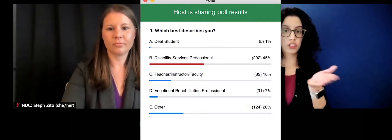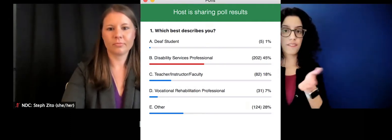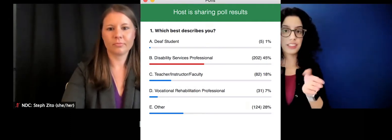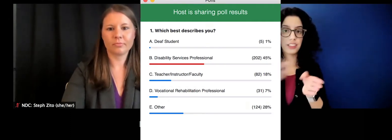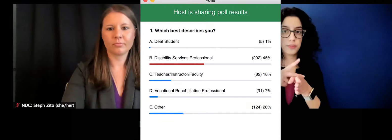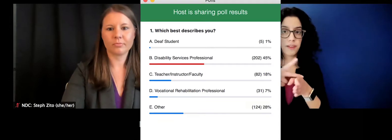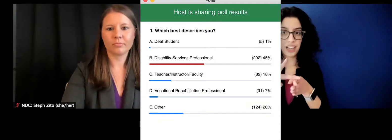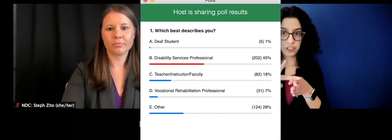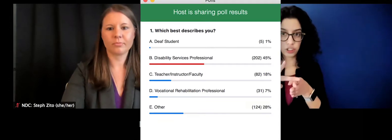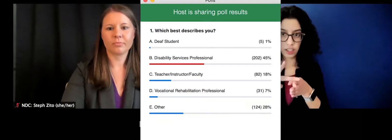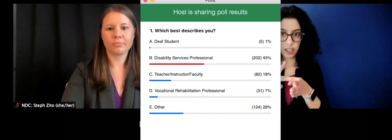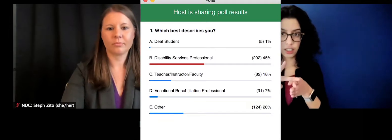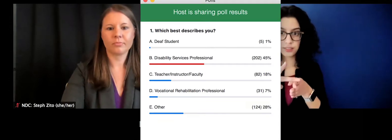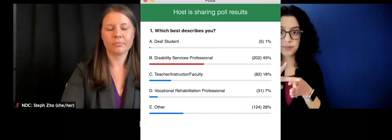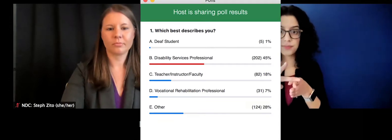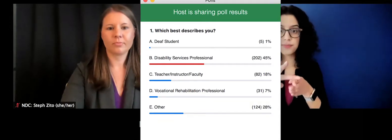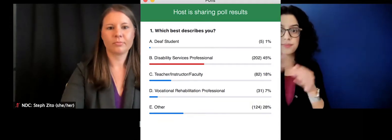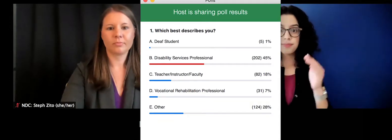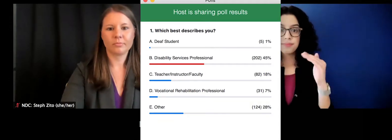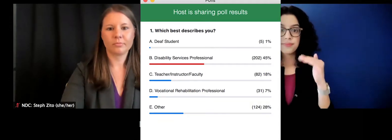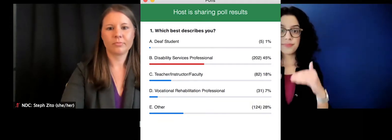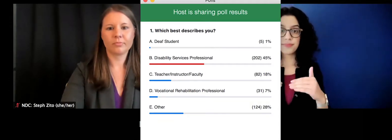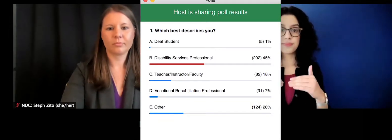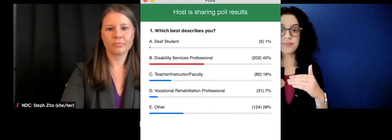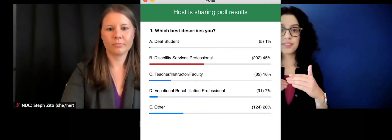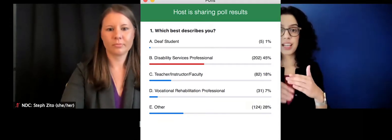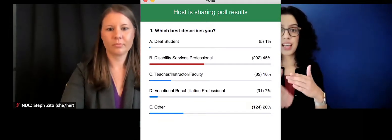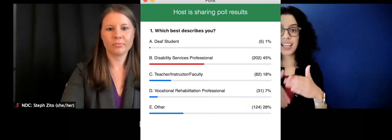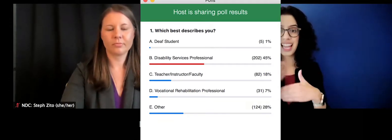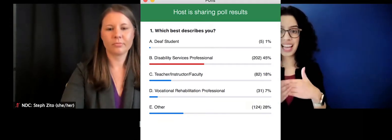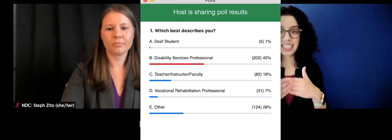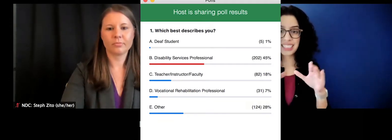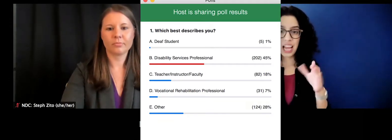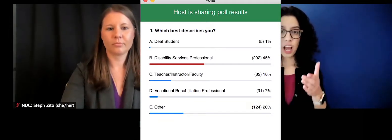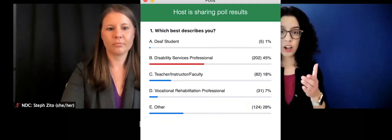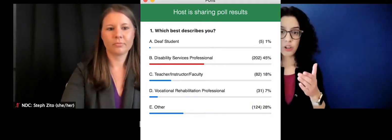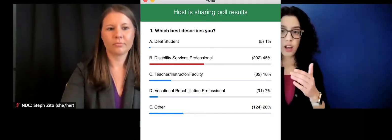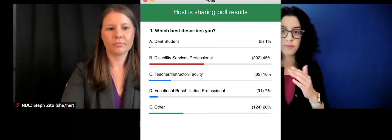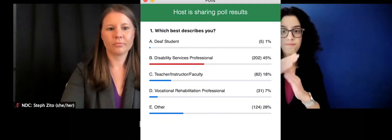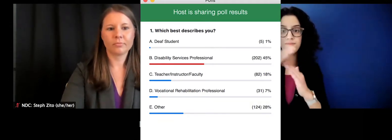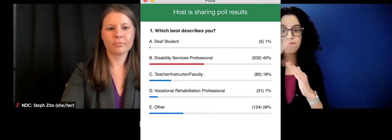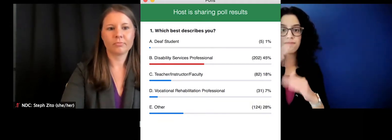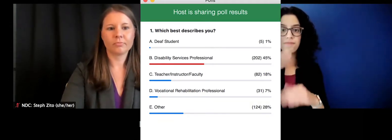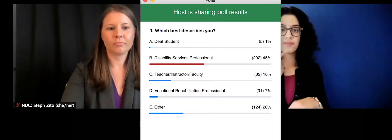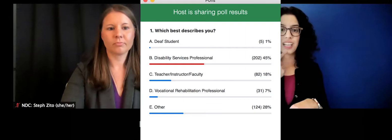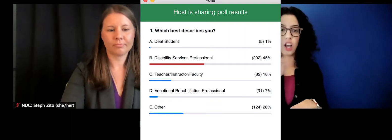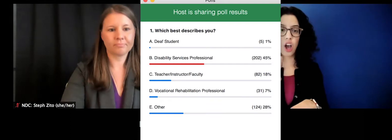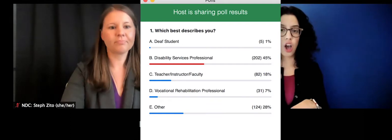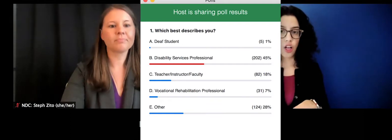are disability service professionals, followed by the next top category is other.